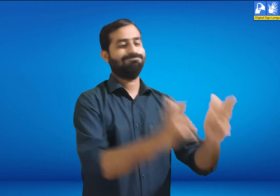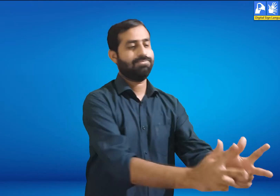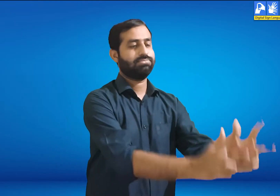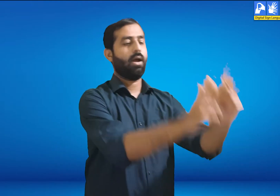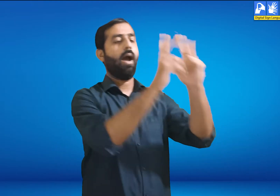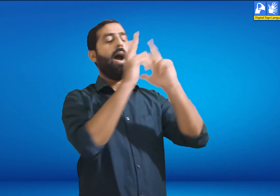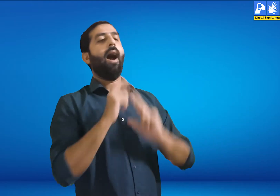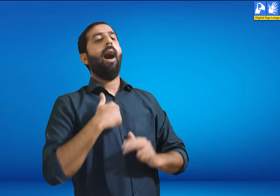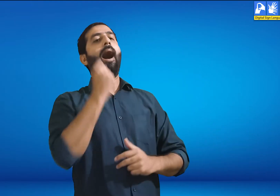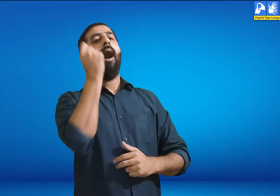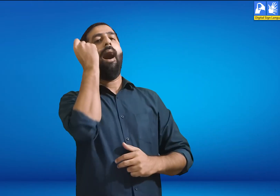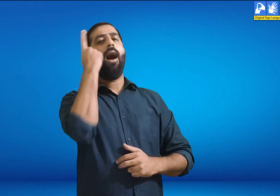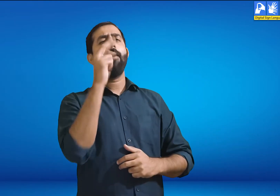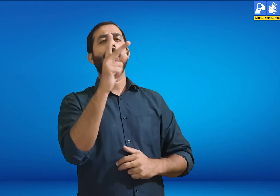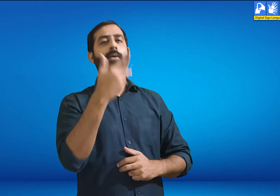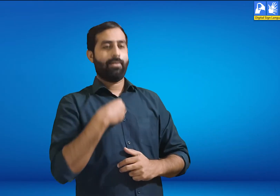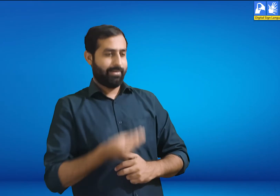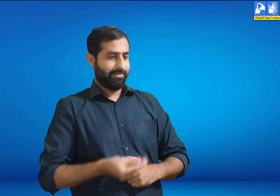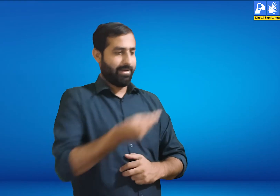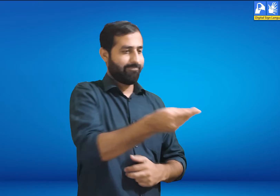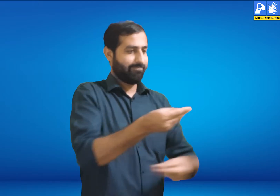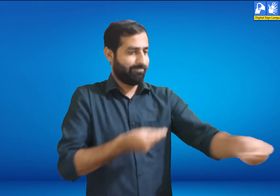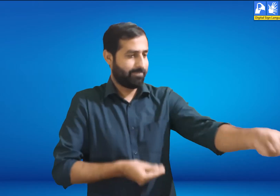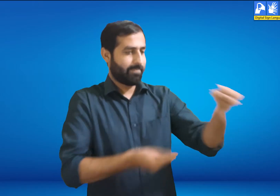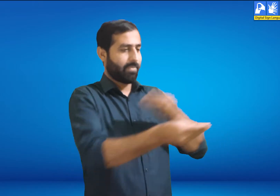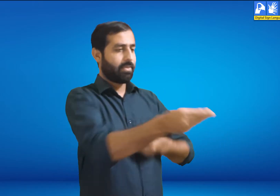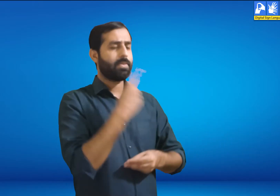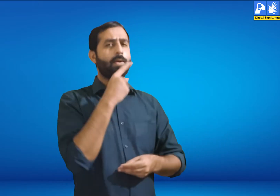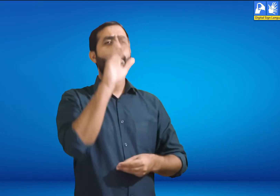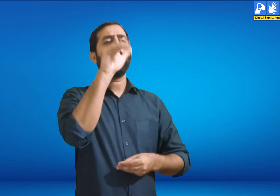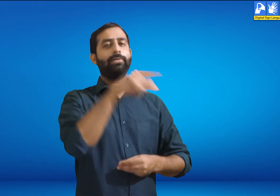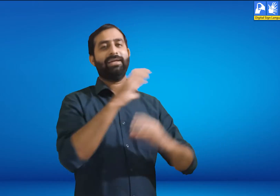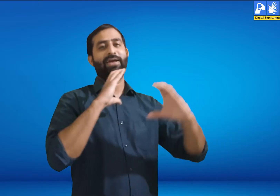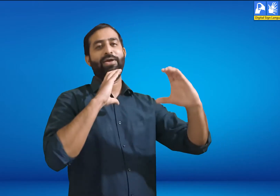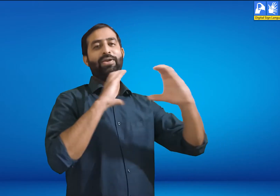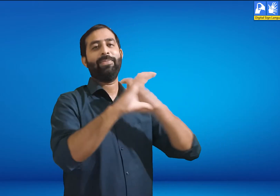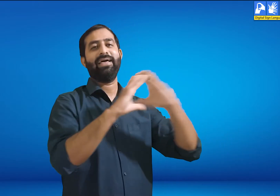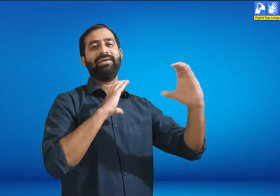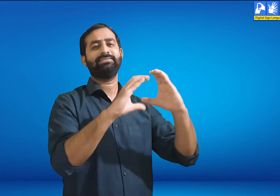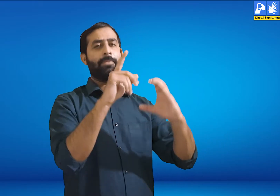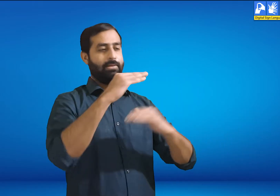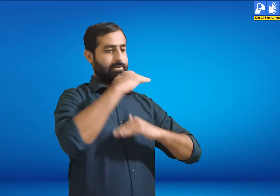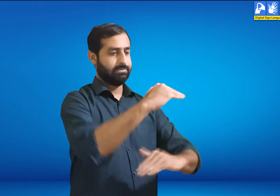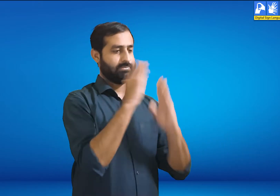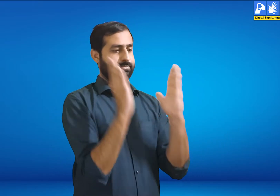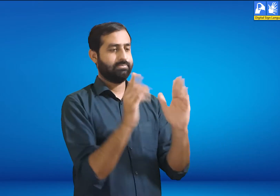That message is then decoded and given feedback, if communicated effectively. This completes the communication process.